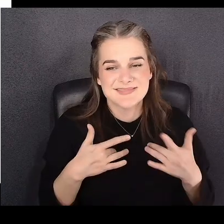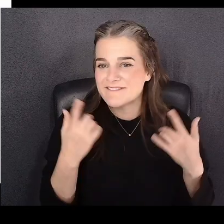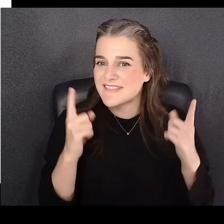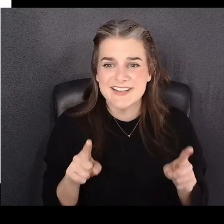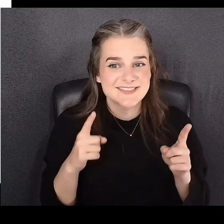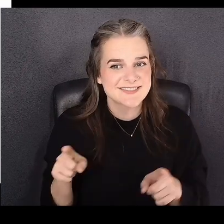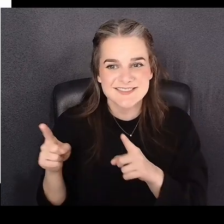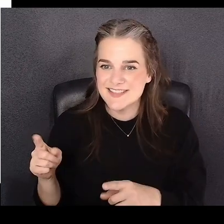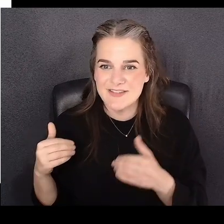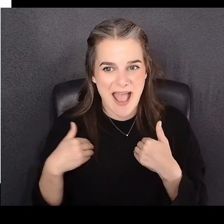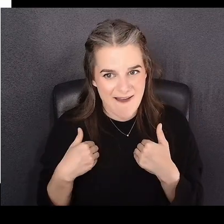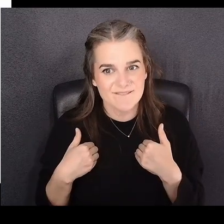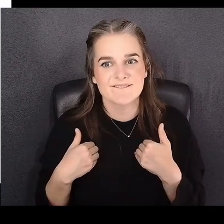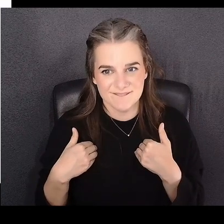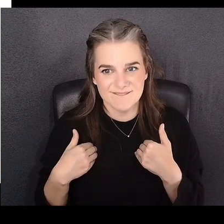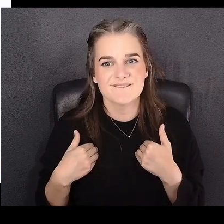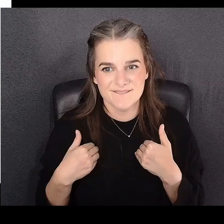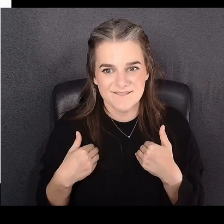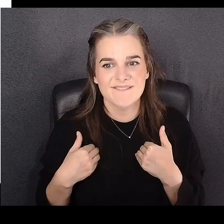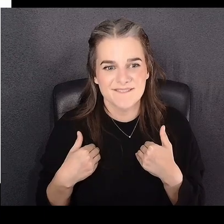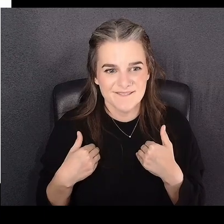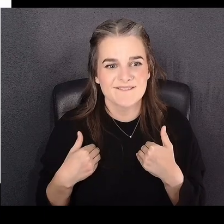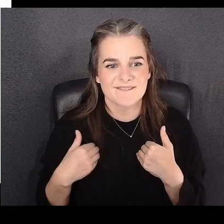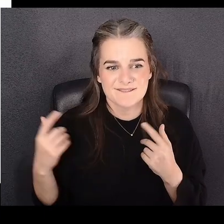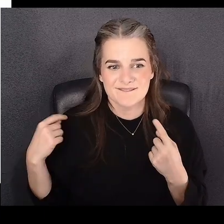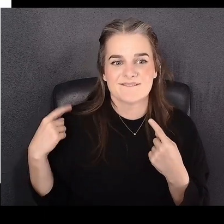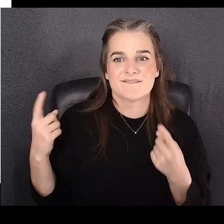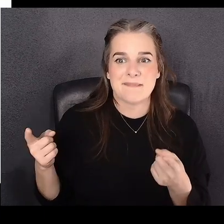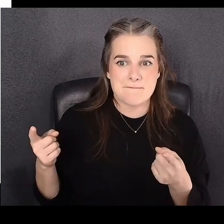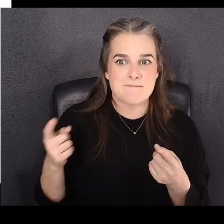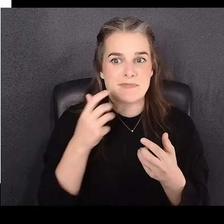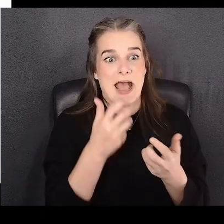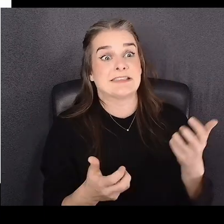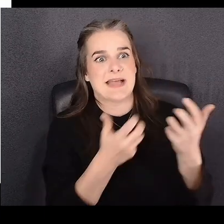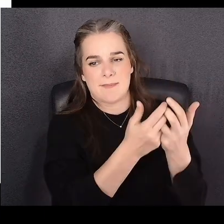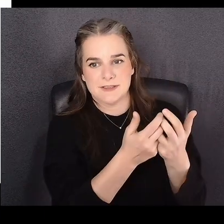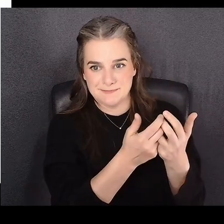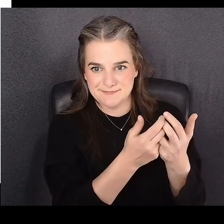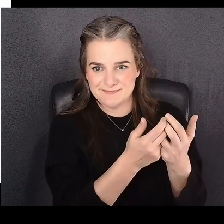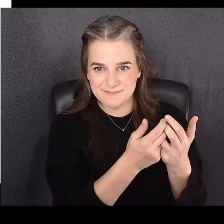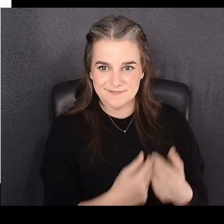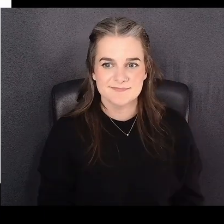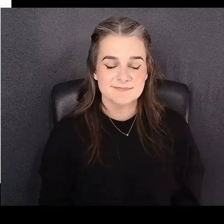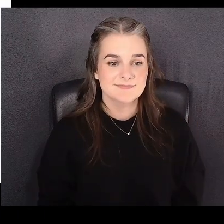there we go-- that we have helped adapt. So as you see in the first video-- I know it was really short--